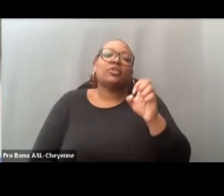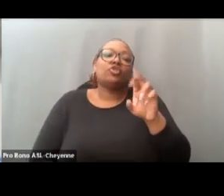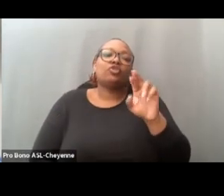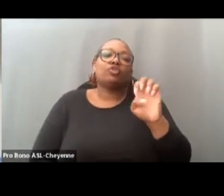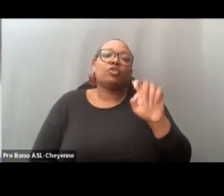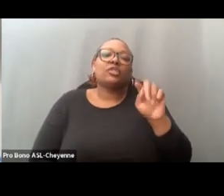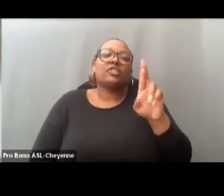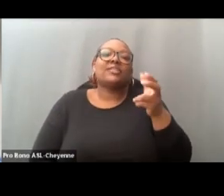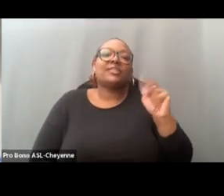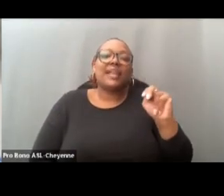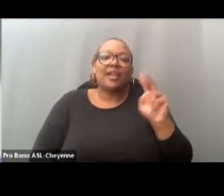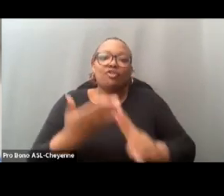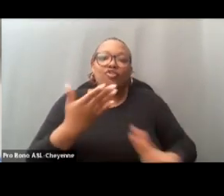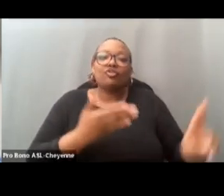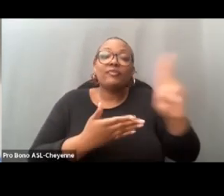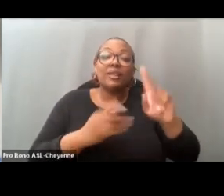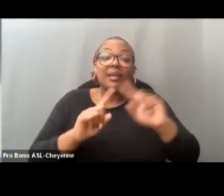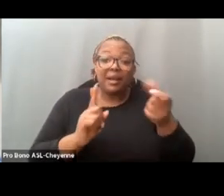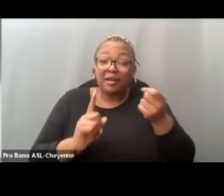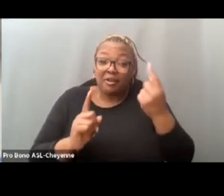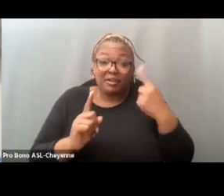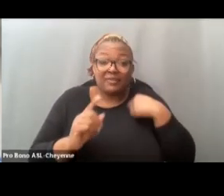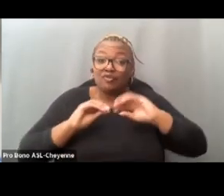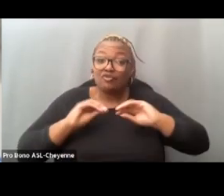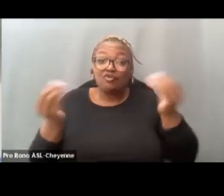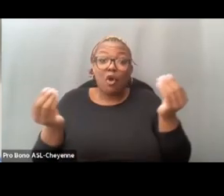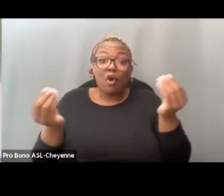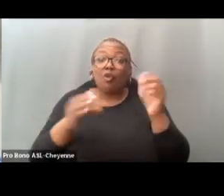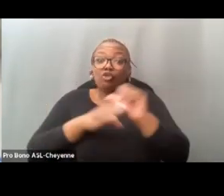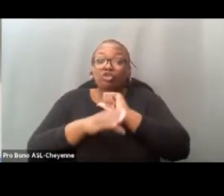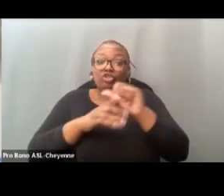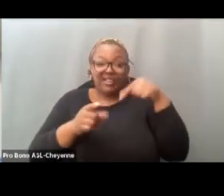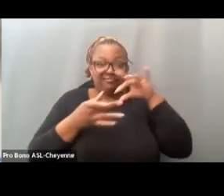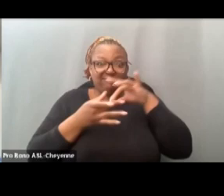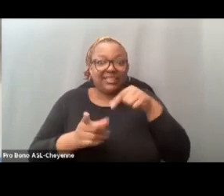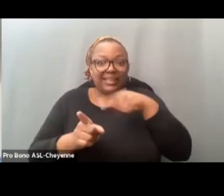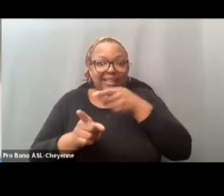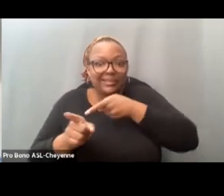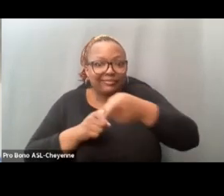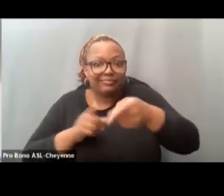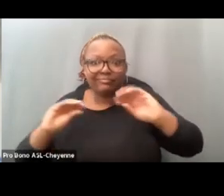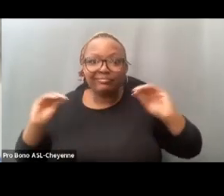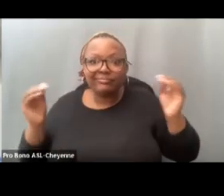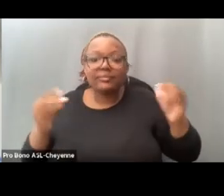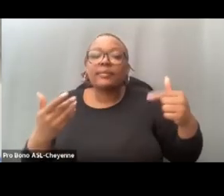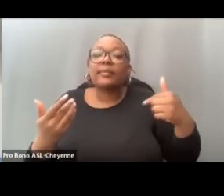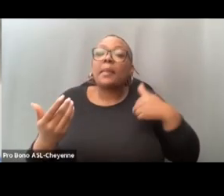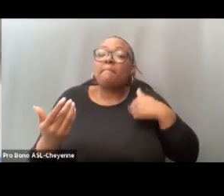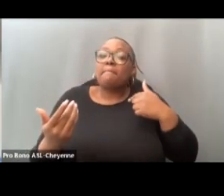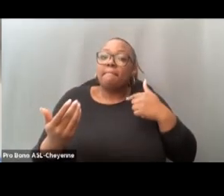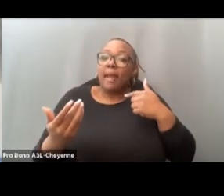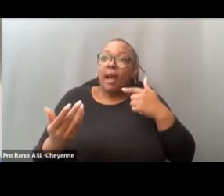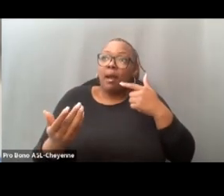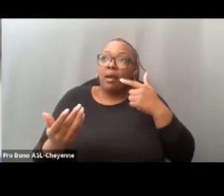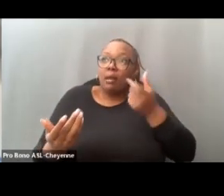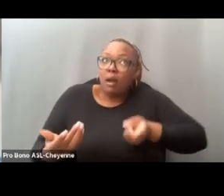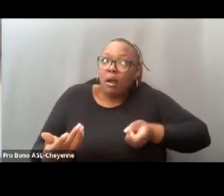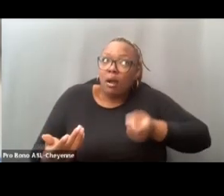However, I have absolutely no academic training in this field. My knowledge of cultural diplomacy